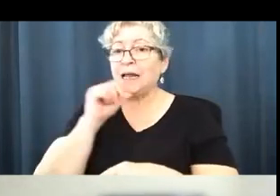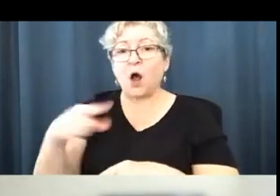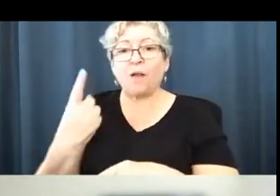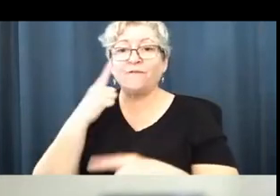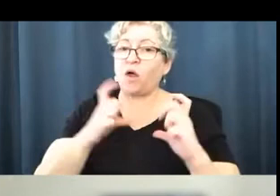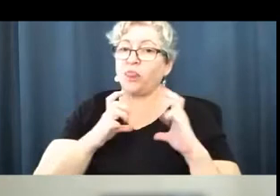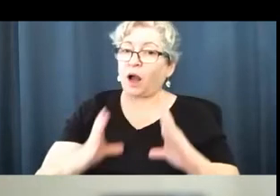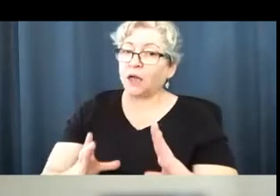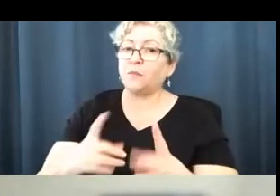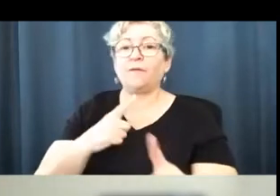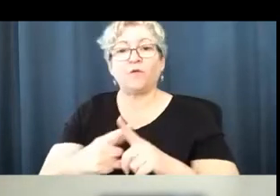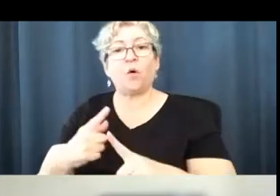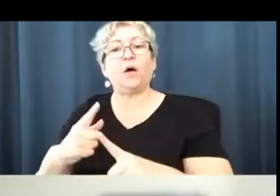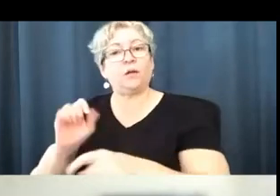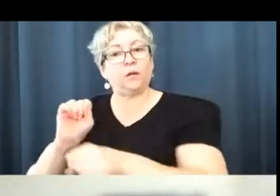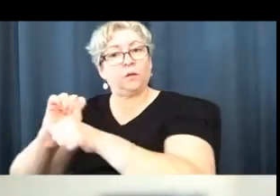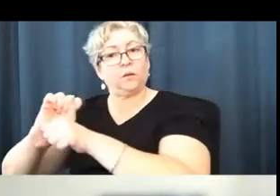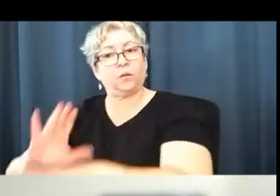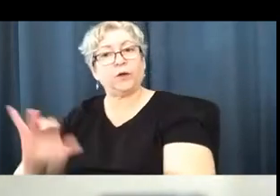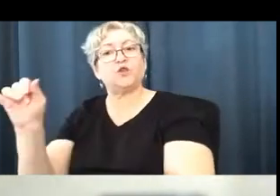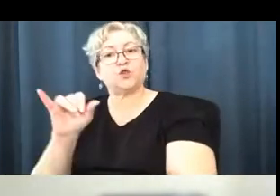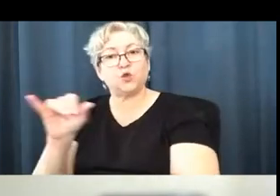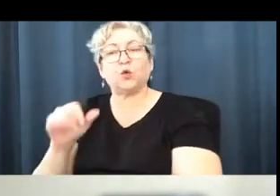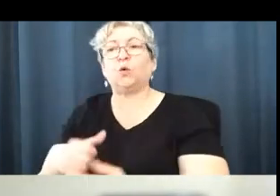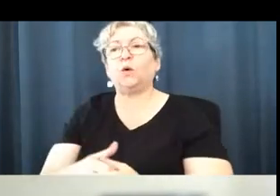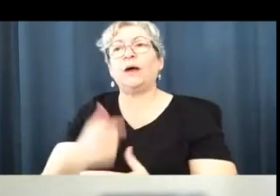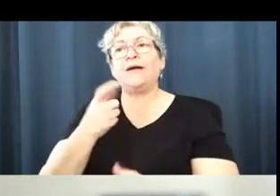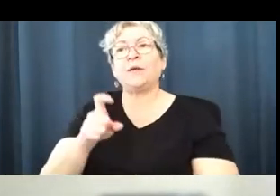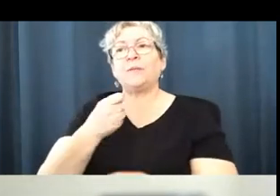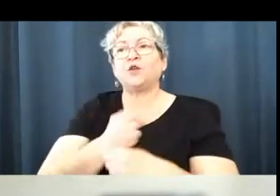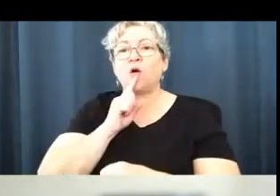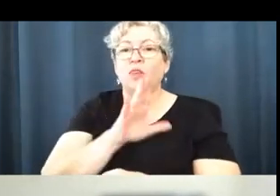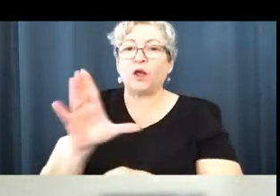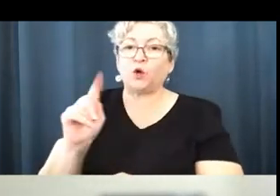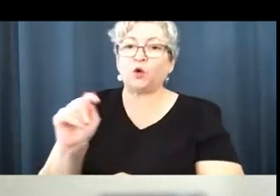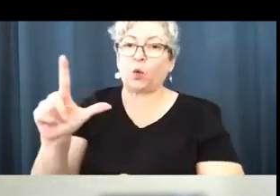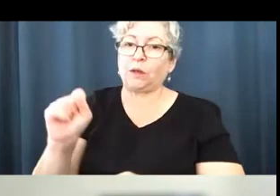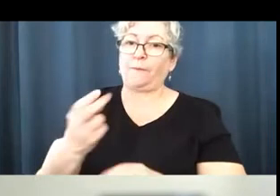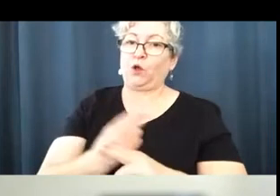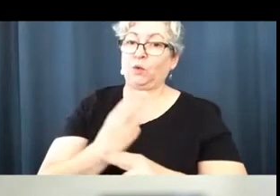it's for your employees, right? We need to make sure their tools are usable and accessible also.